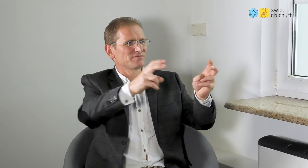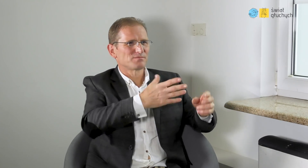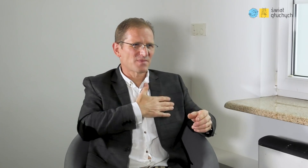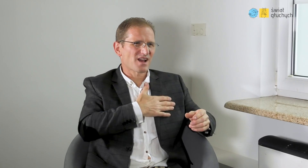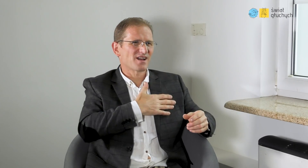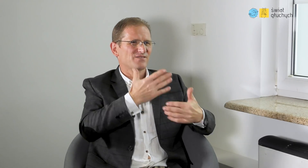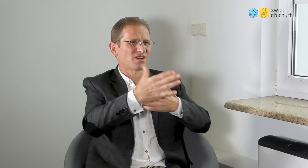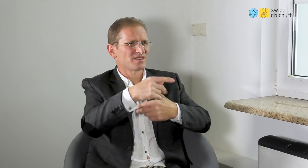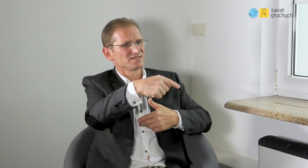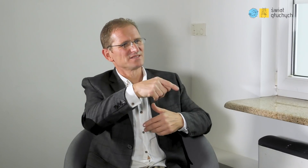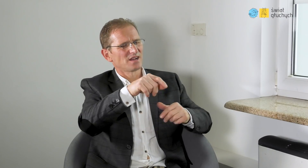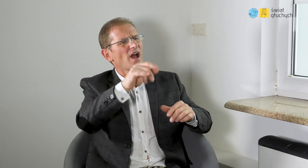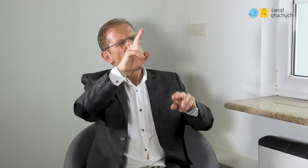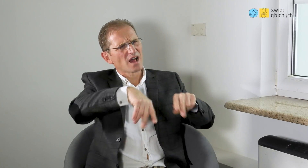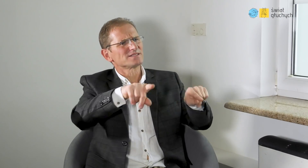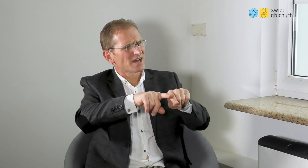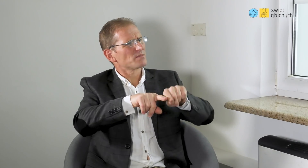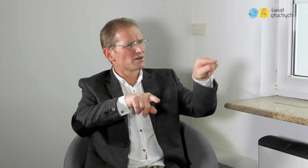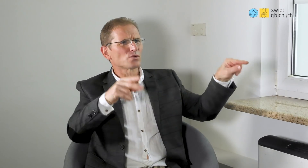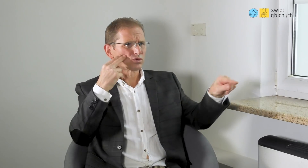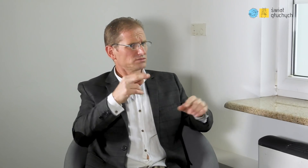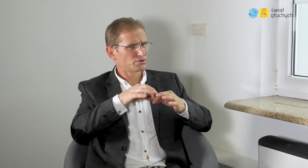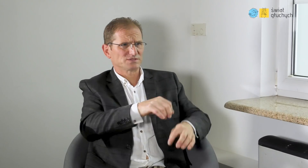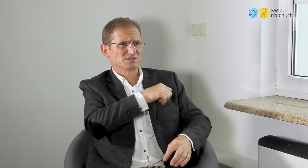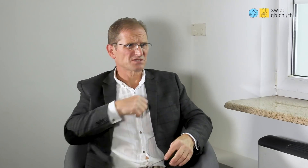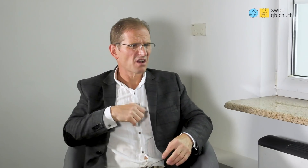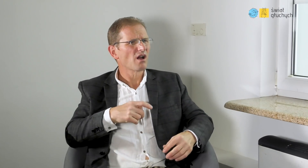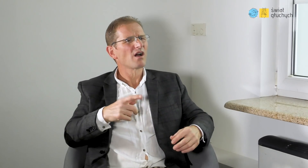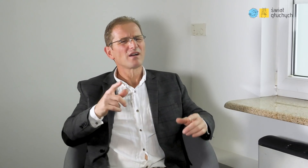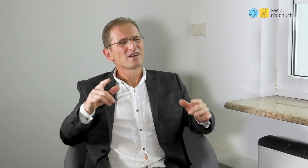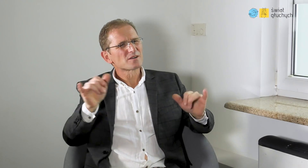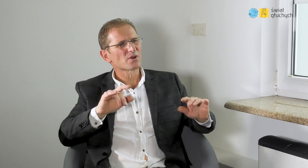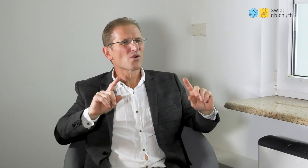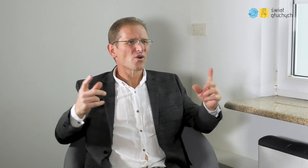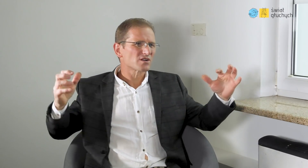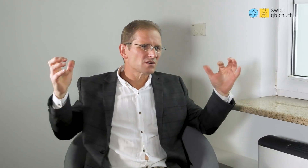Federations and I meet deaf people, who run their groups it's really cool.